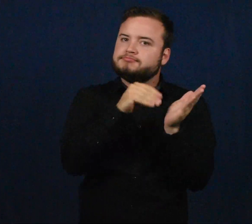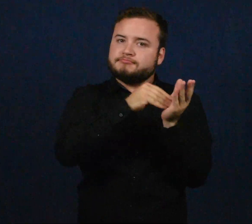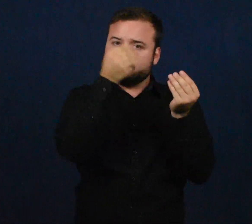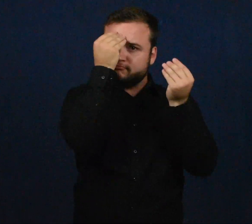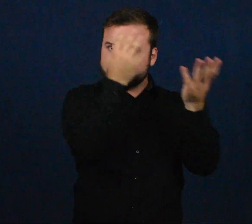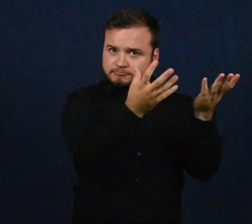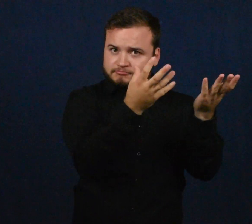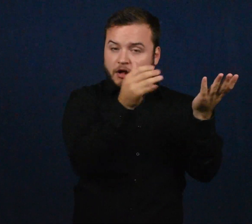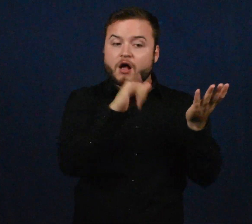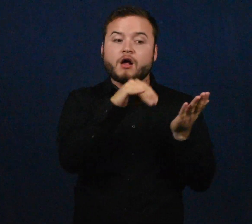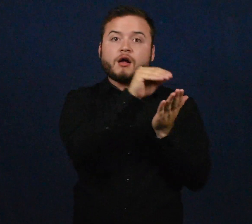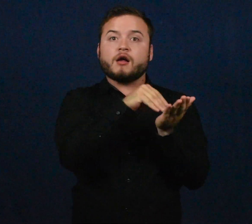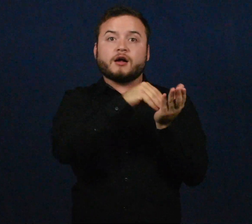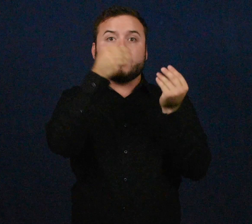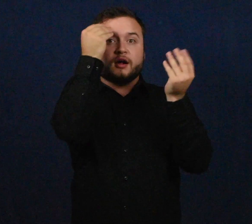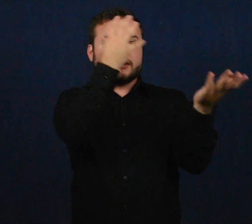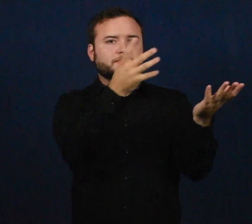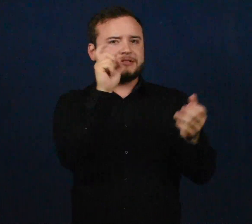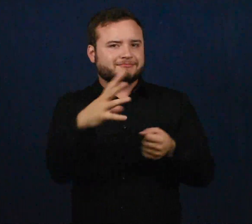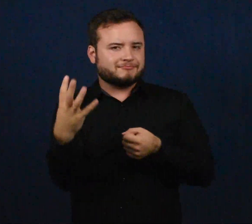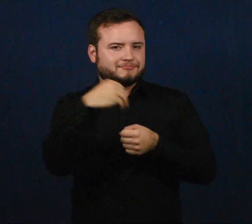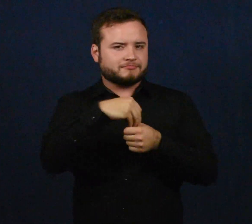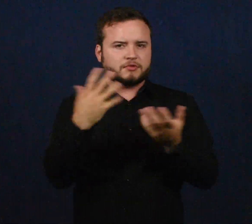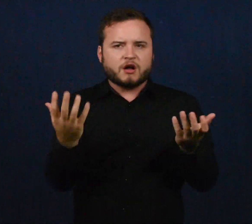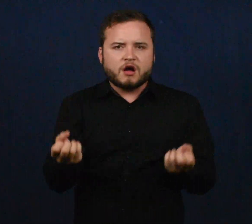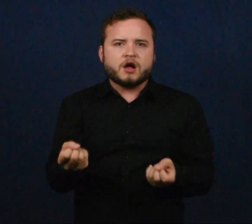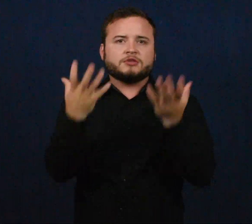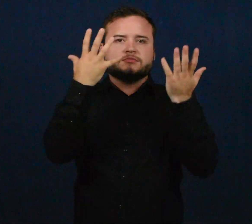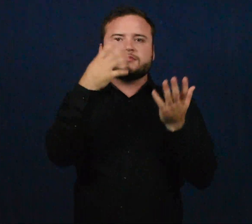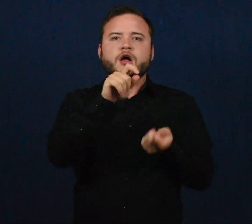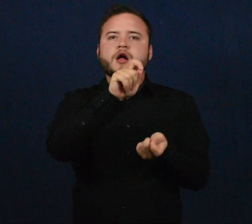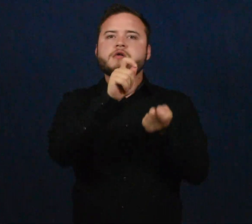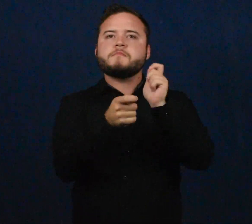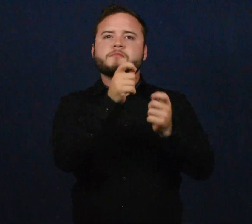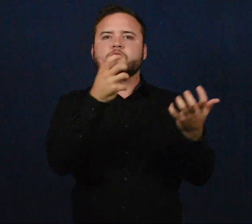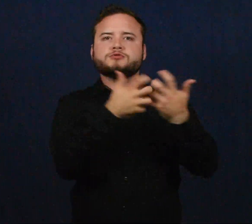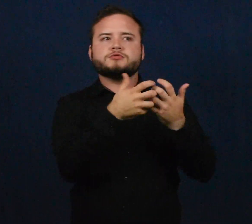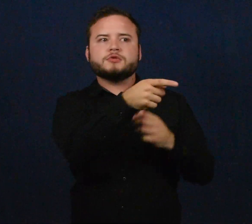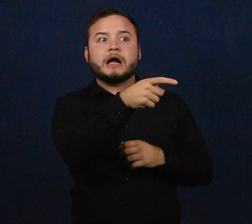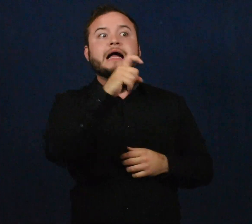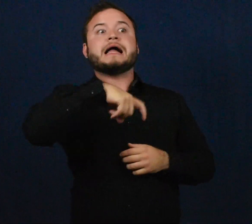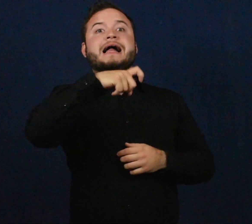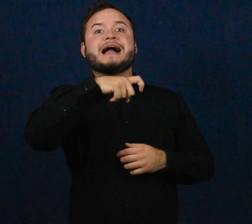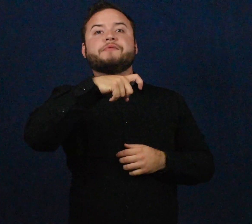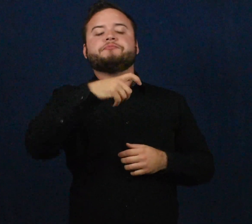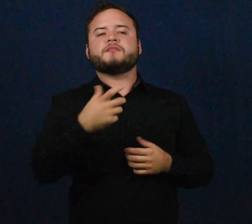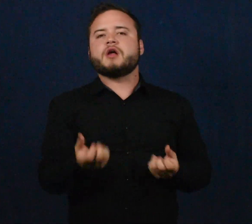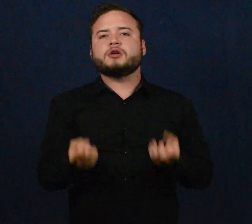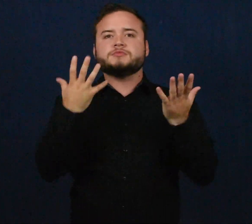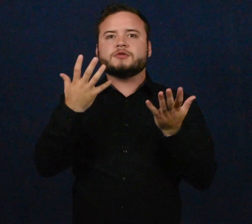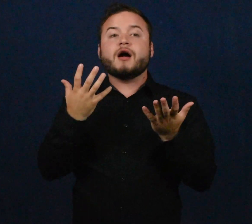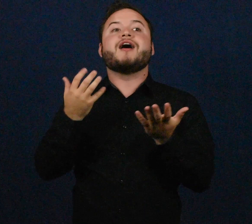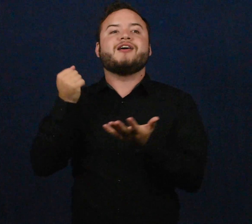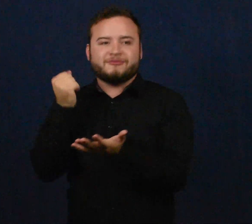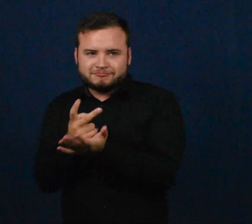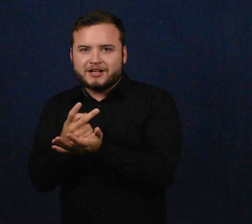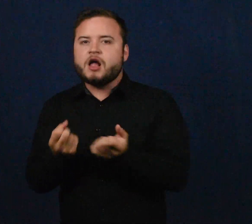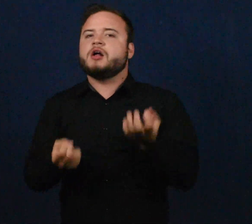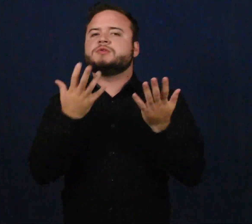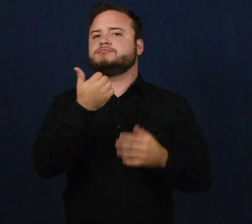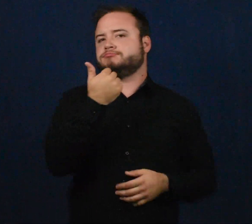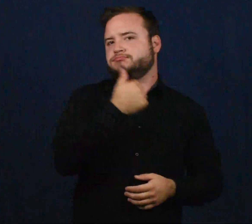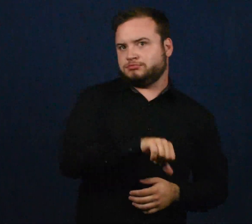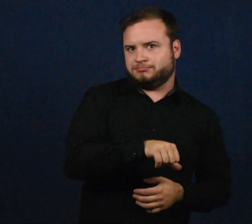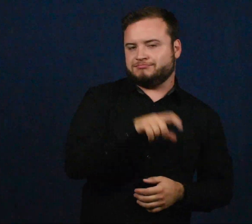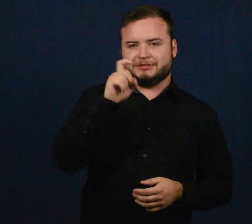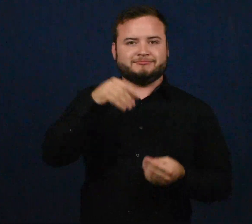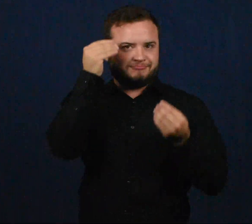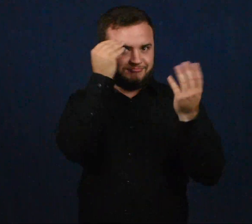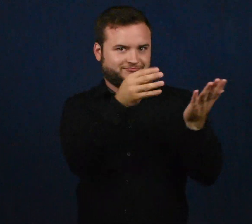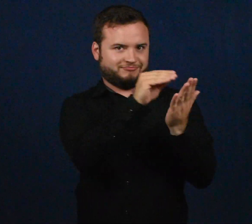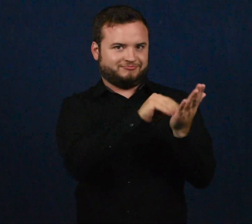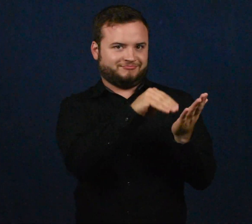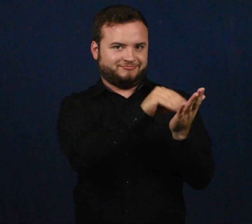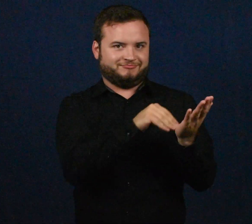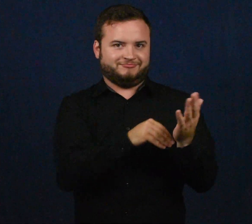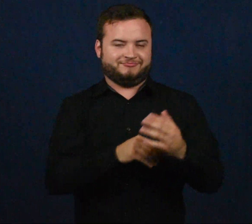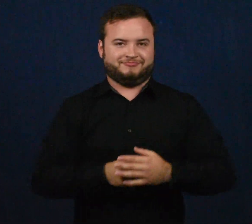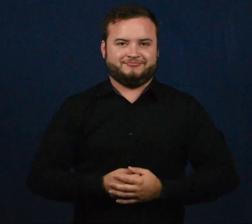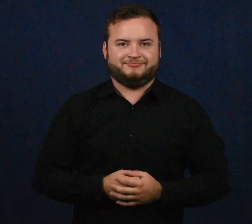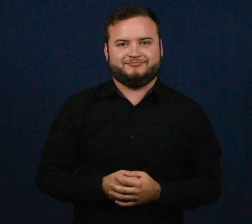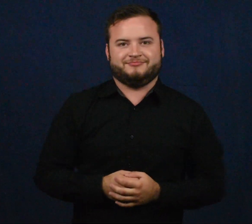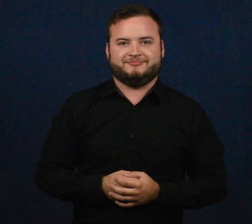and include the number of accommodations required, approved, and denied.